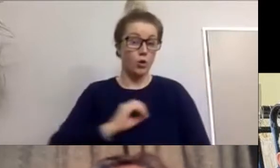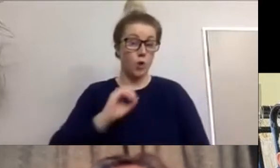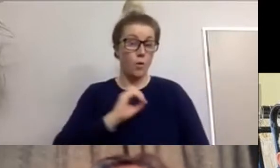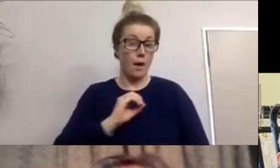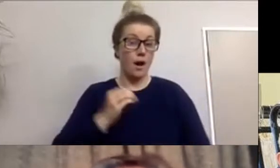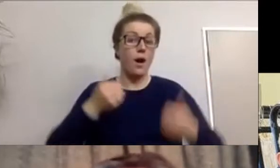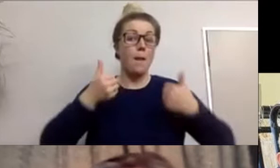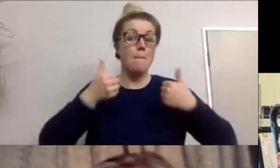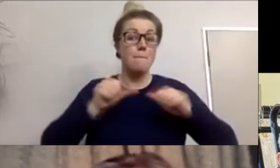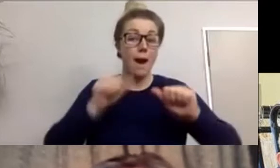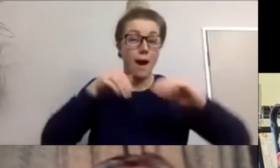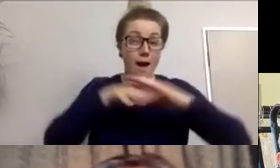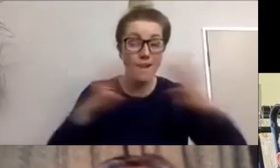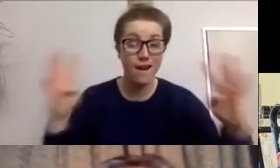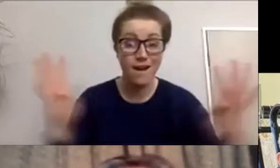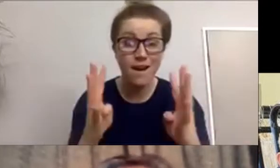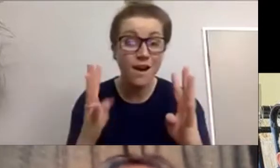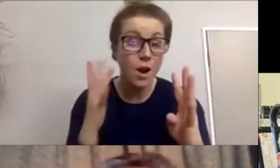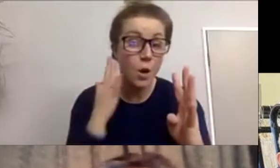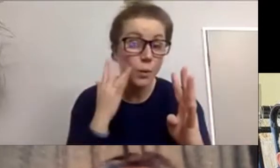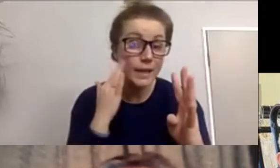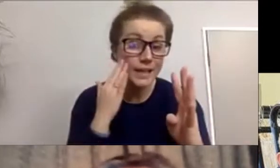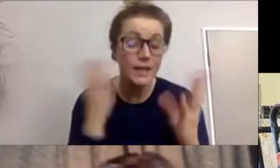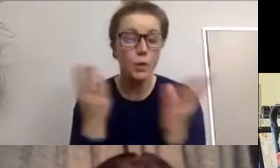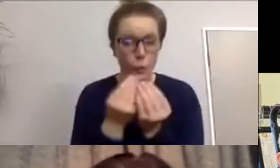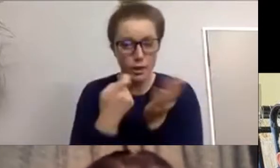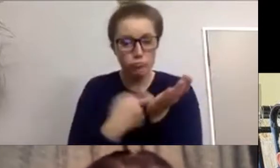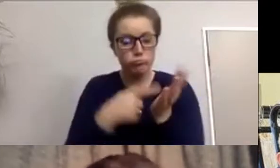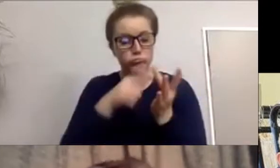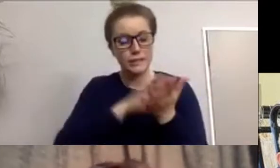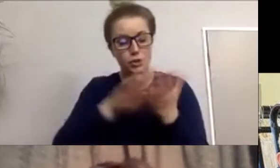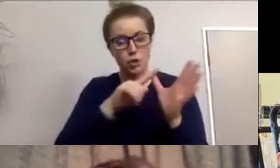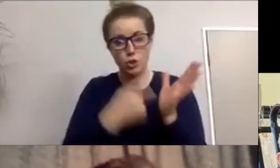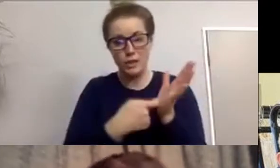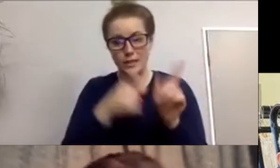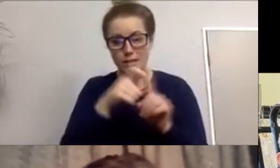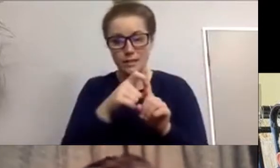put them all in a boardroom with Richard Benge, who kindly accepted to come,